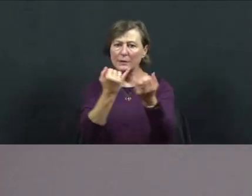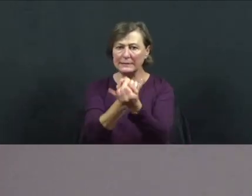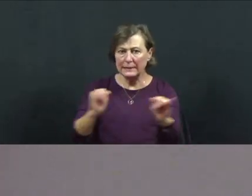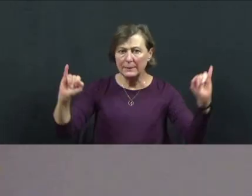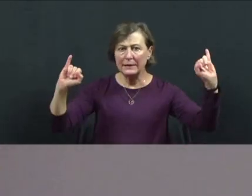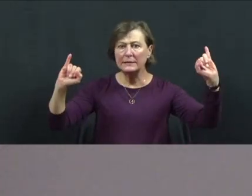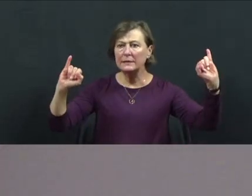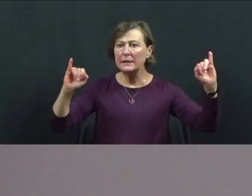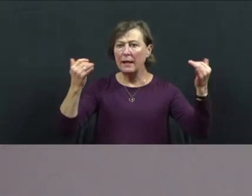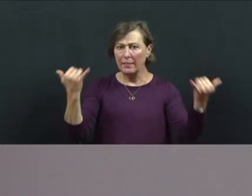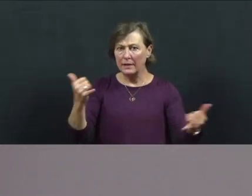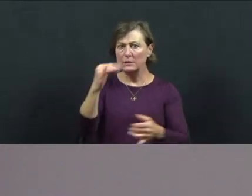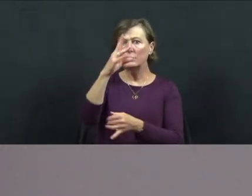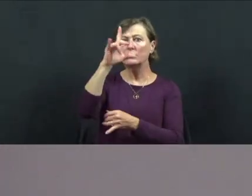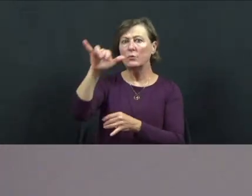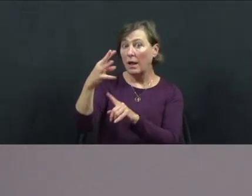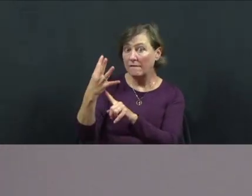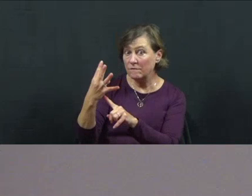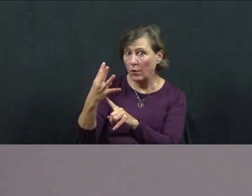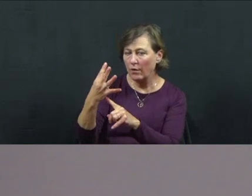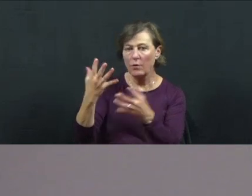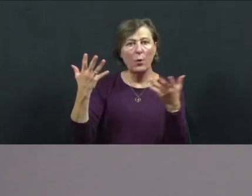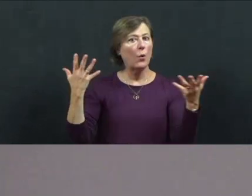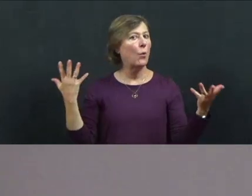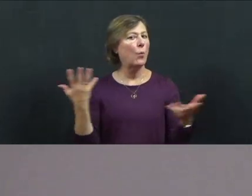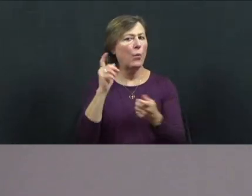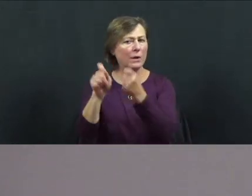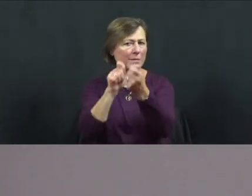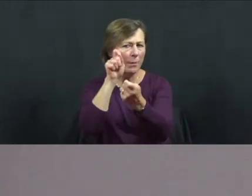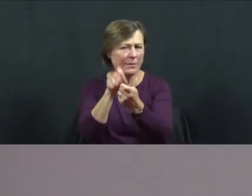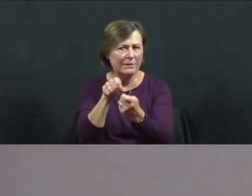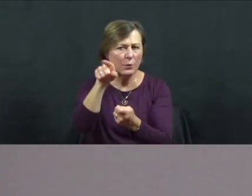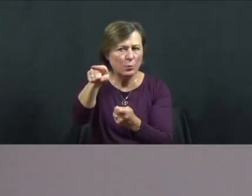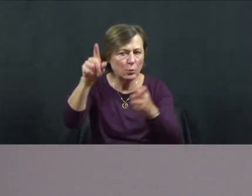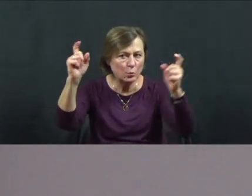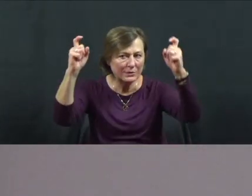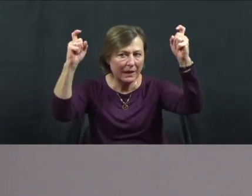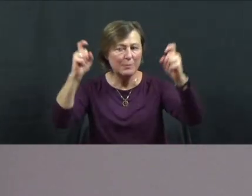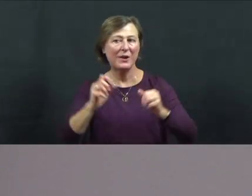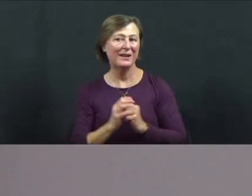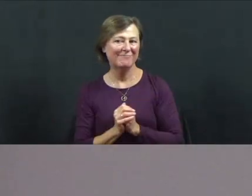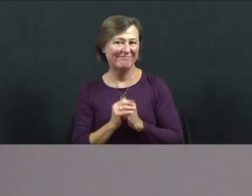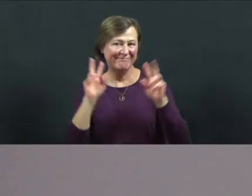this July 4th, what specifically are you celebrating?"